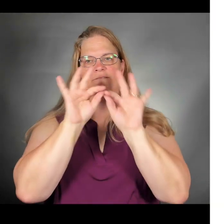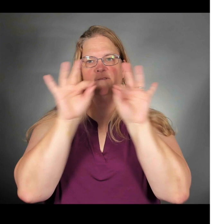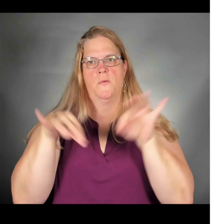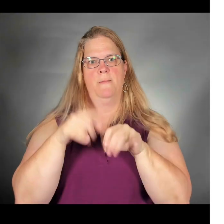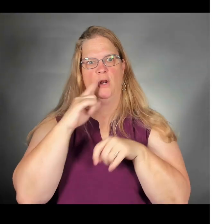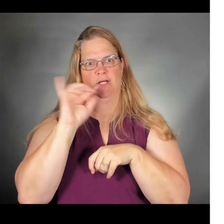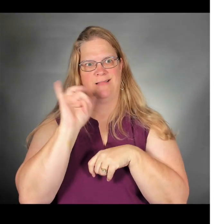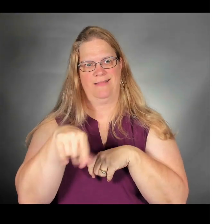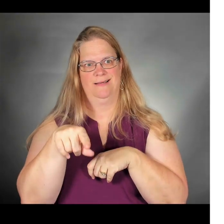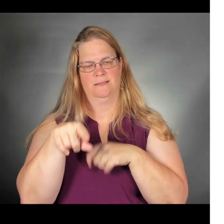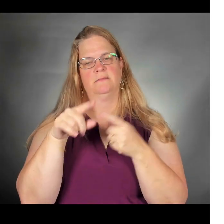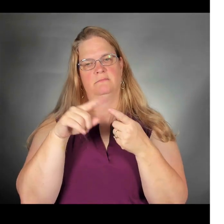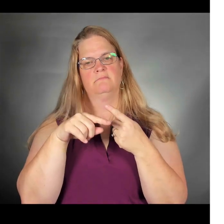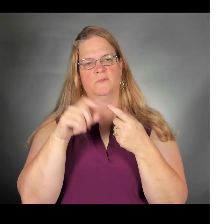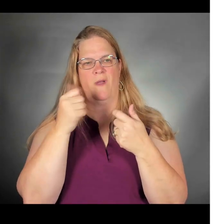This is what the form looks like.